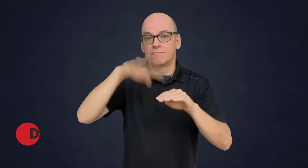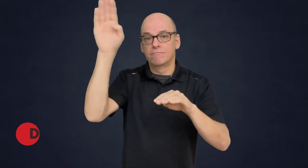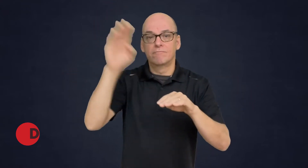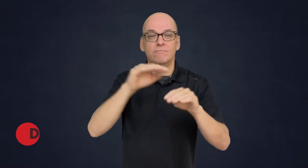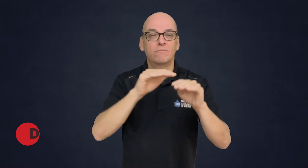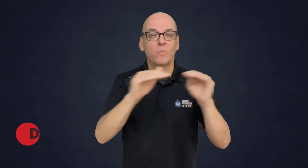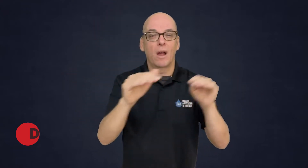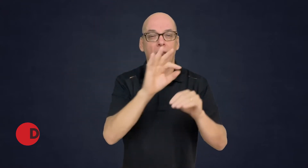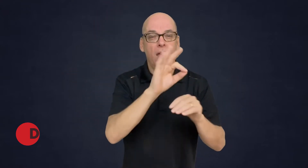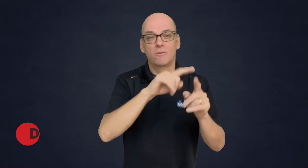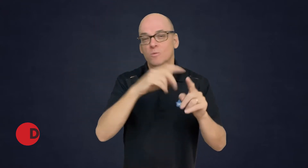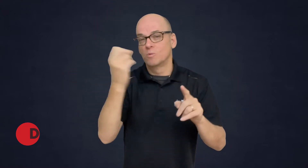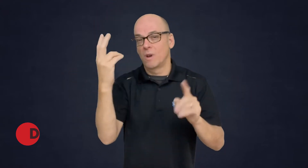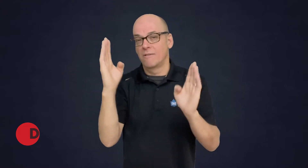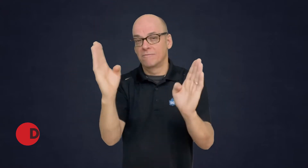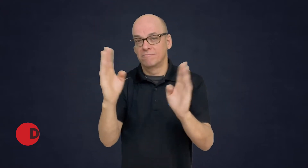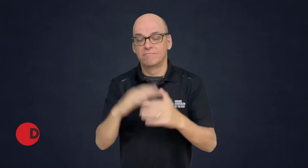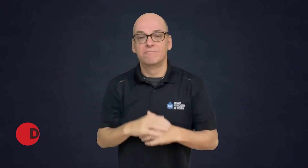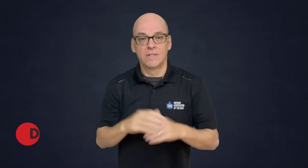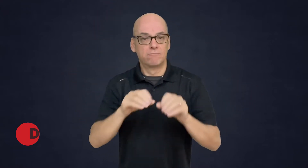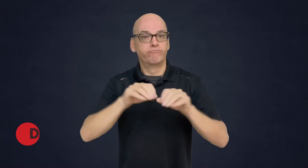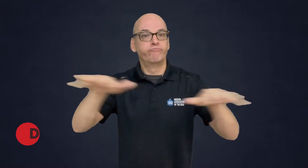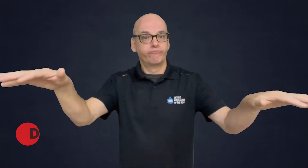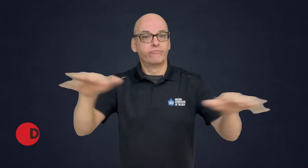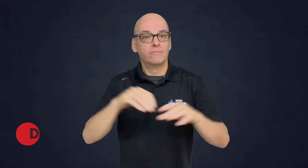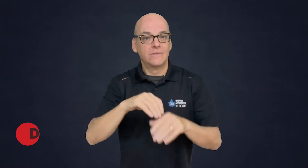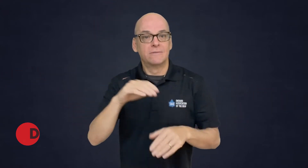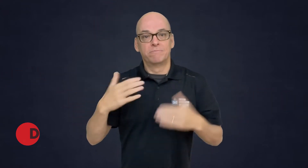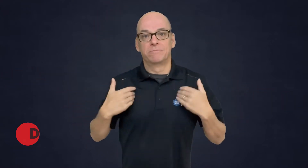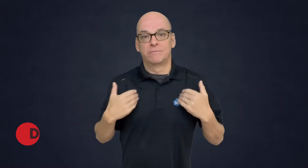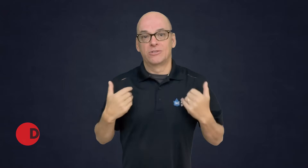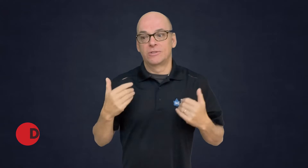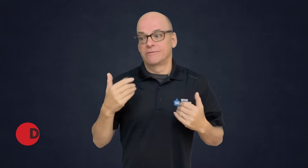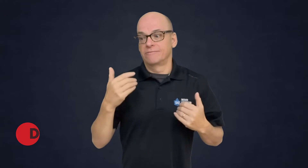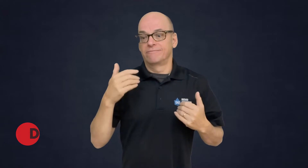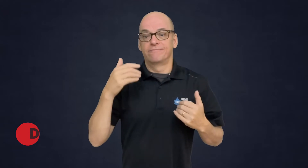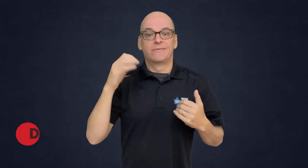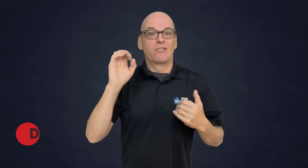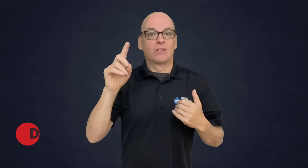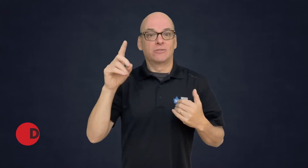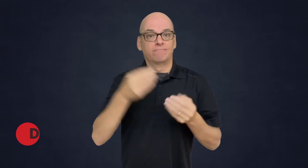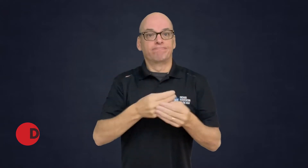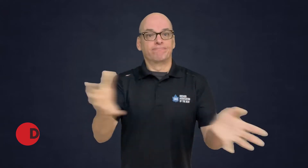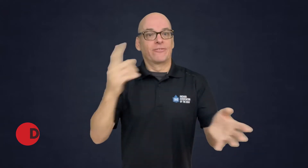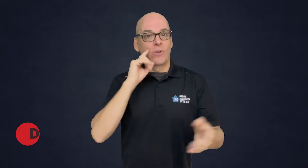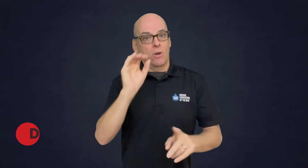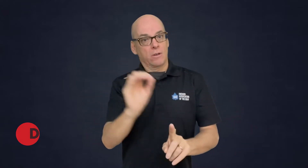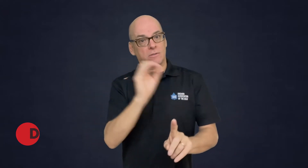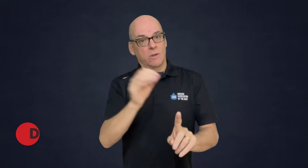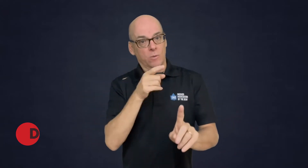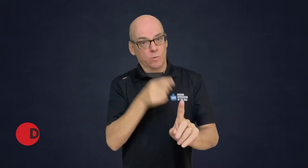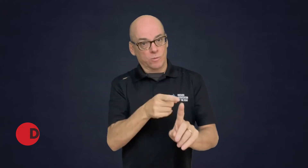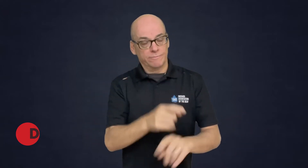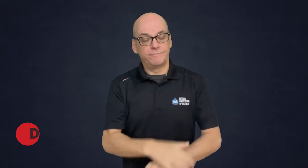and above, grade 9 to 12. ASL classes are available by the Minister of Education throughout Ontario.